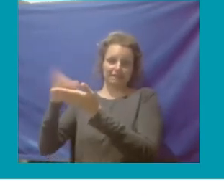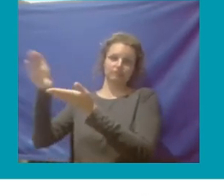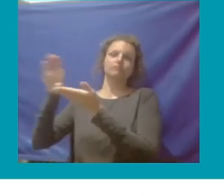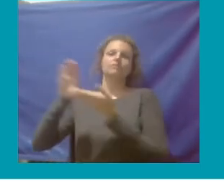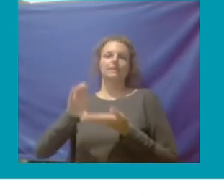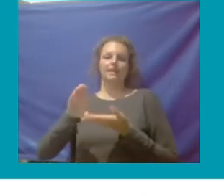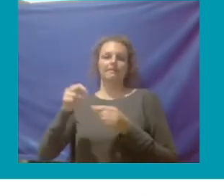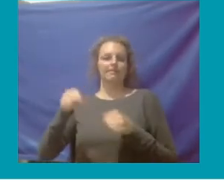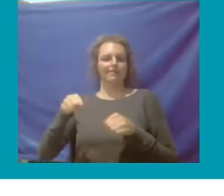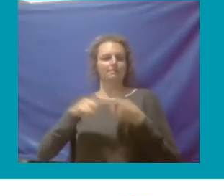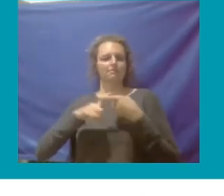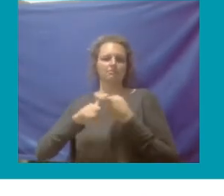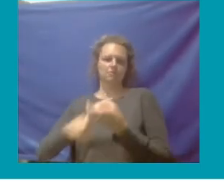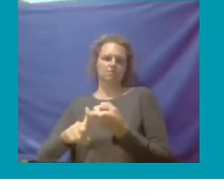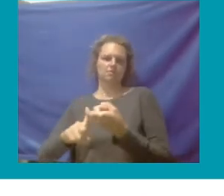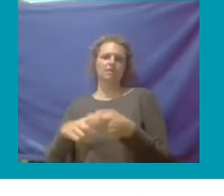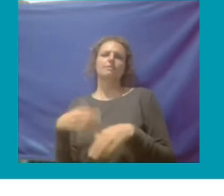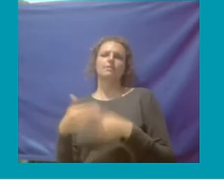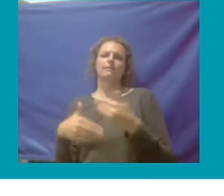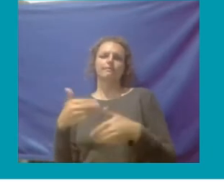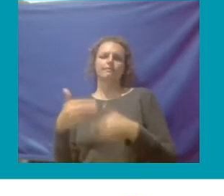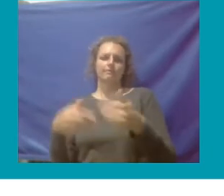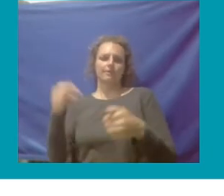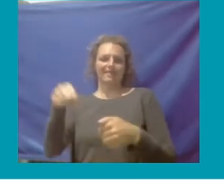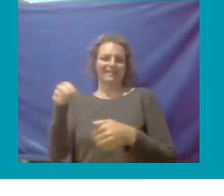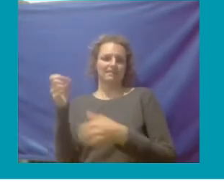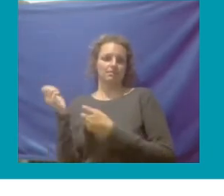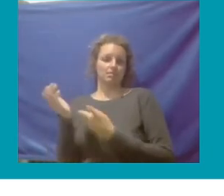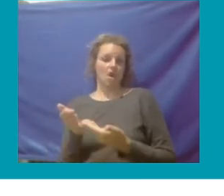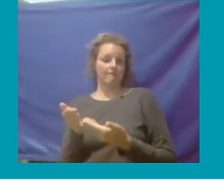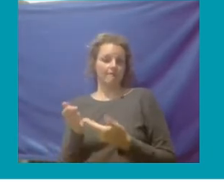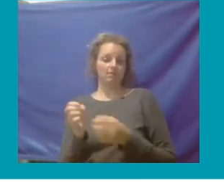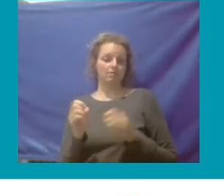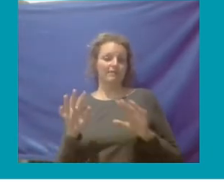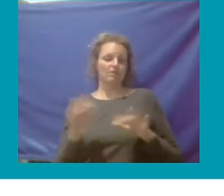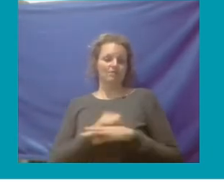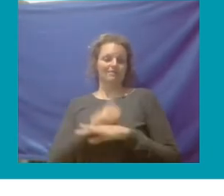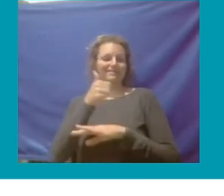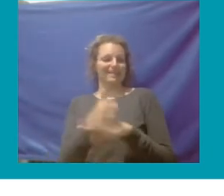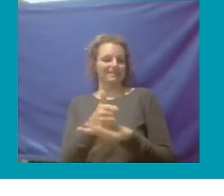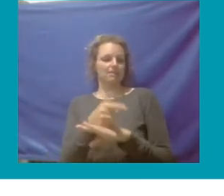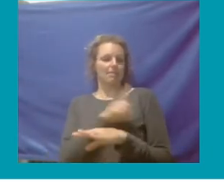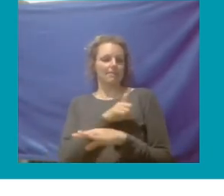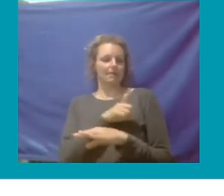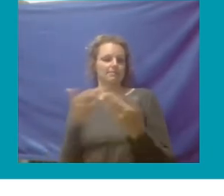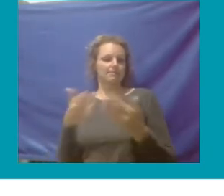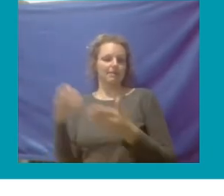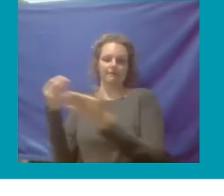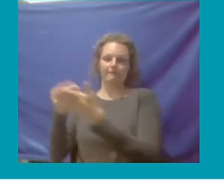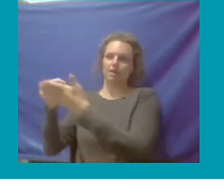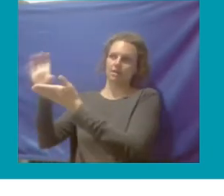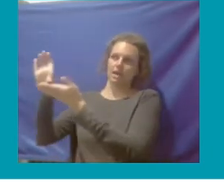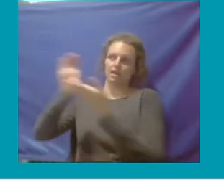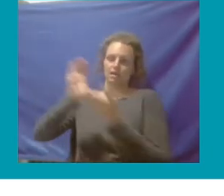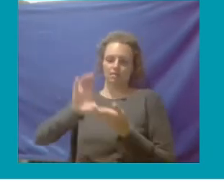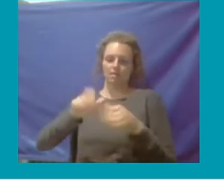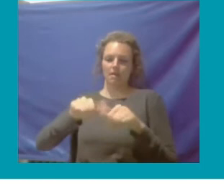This is a service that we've not just set up because we got some funding. And then when the funding runs out,